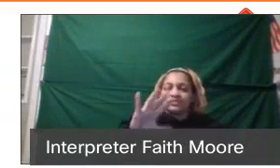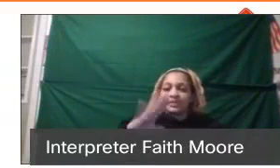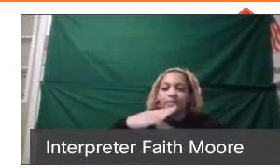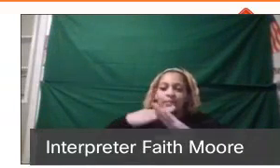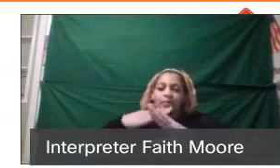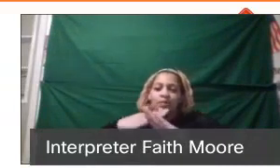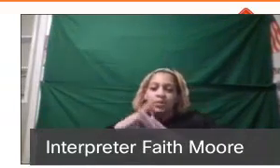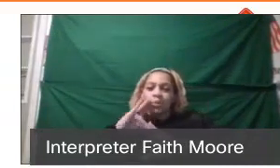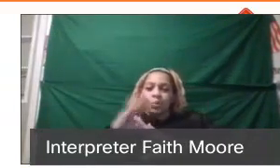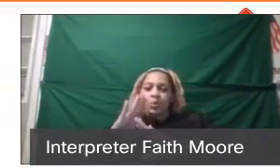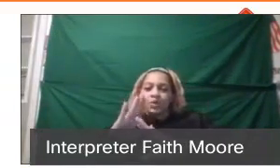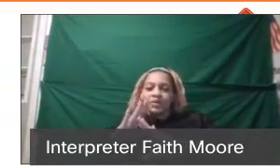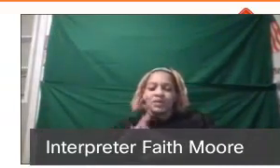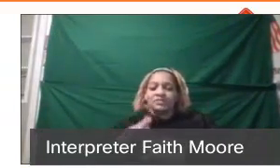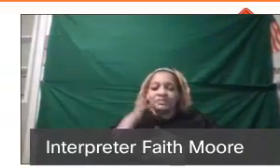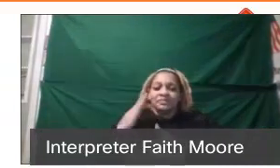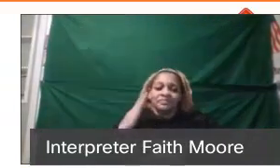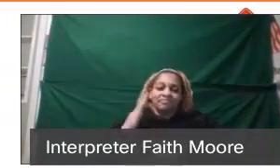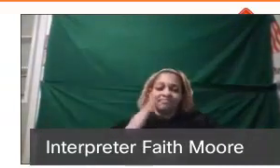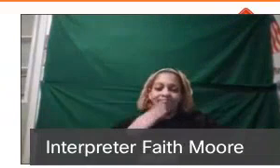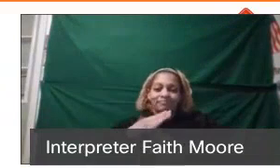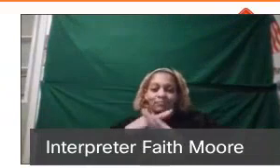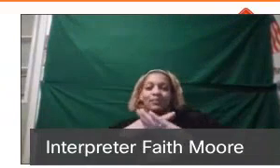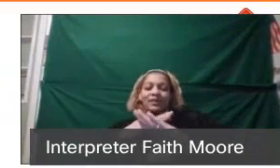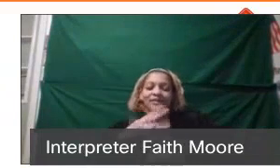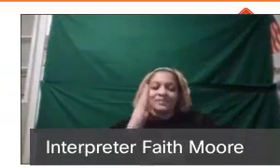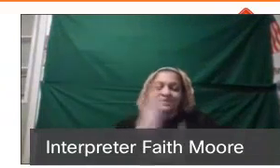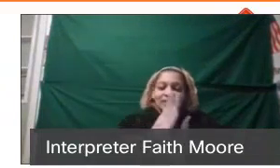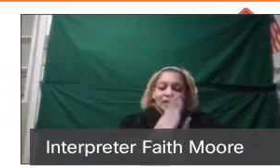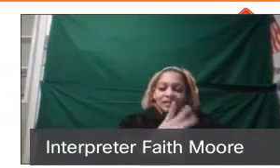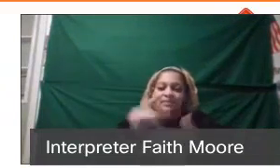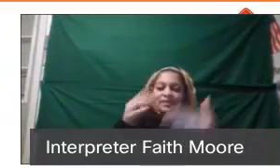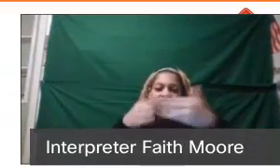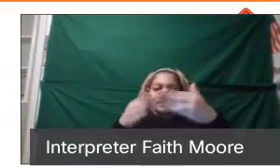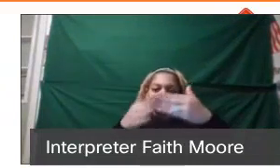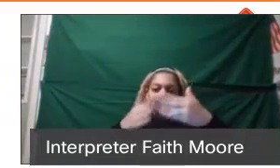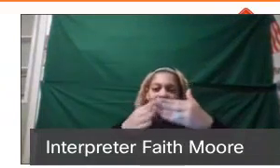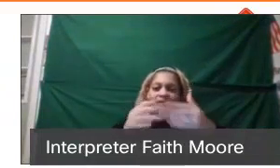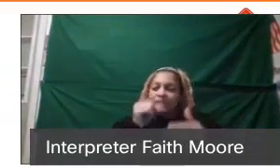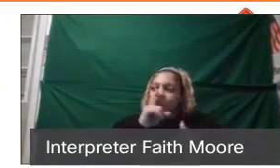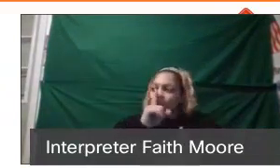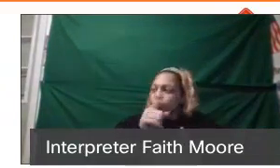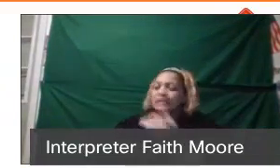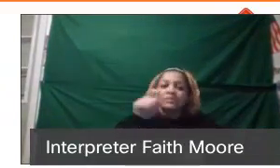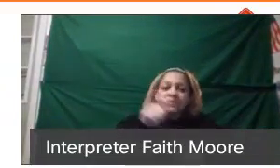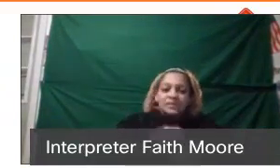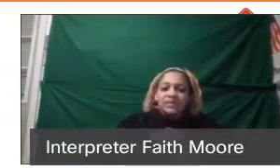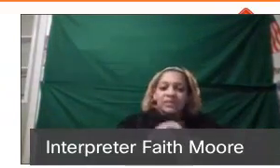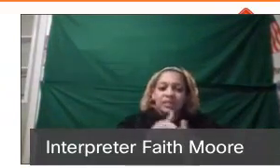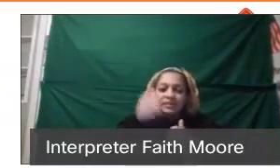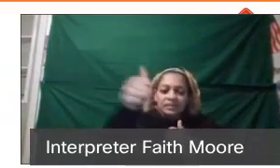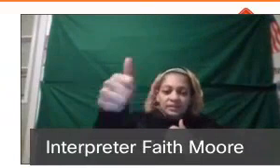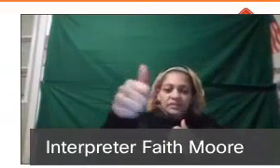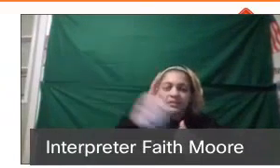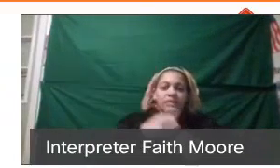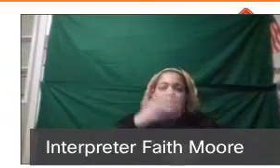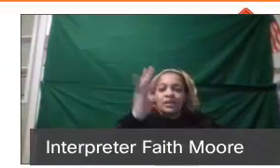In advance of the intersection, I don't have an exact distance at this point, but it will be probably 25 to 50 feet from the intersection. So.